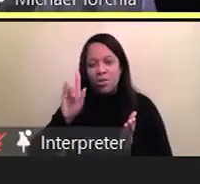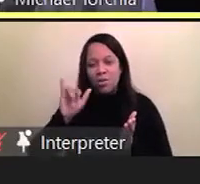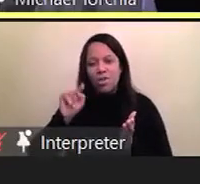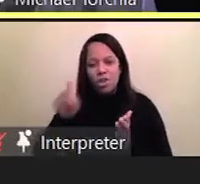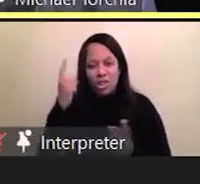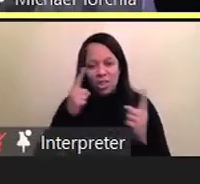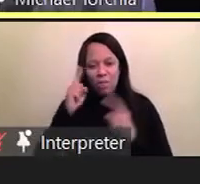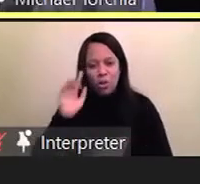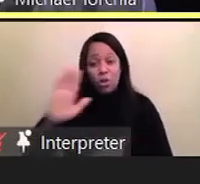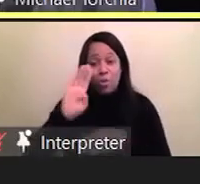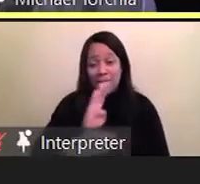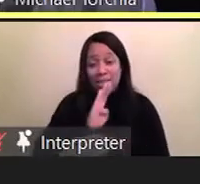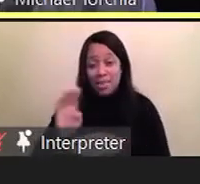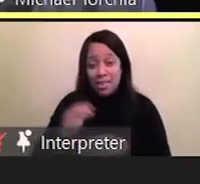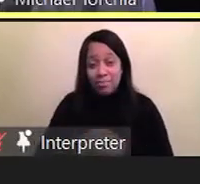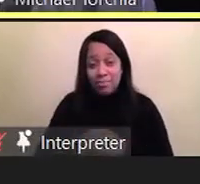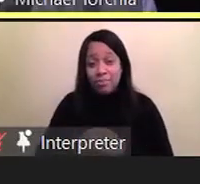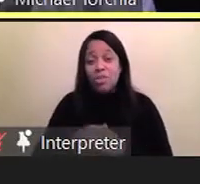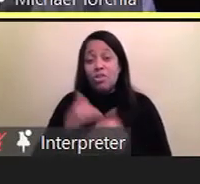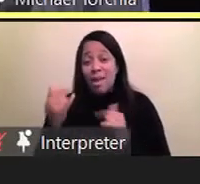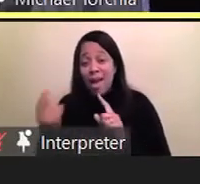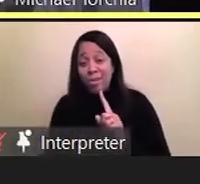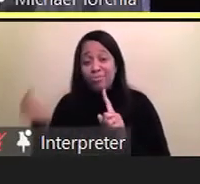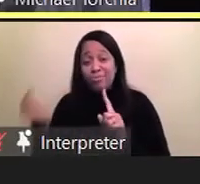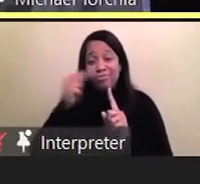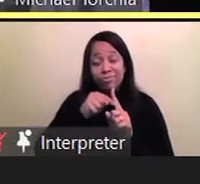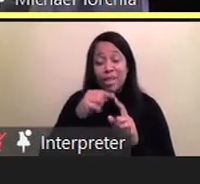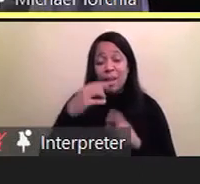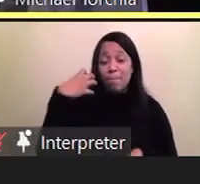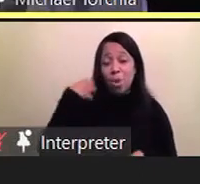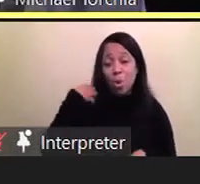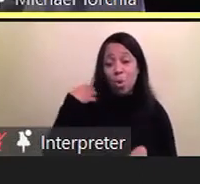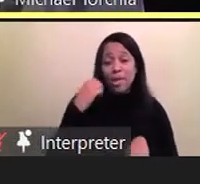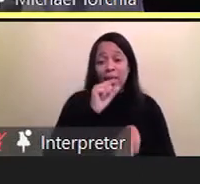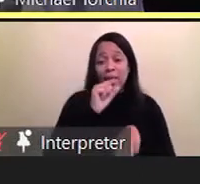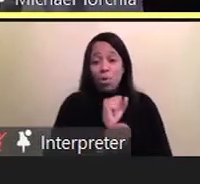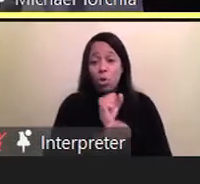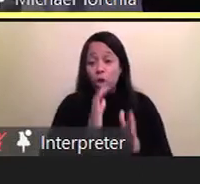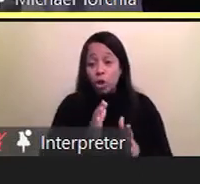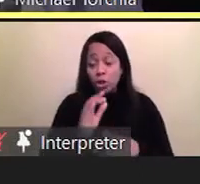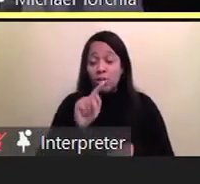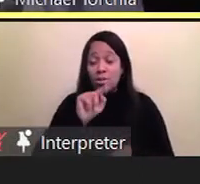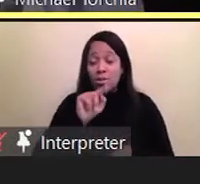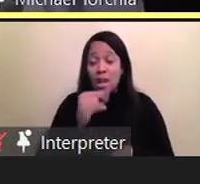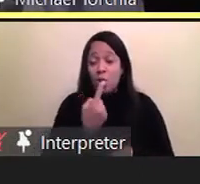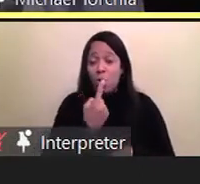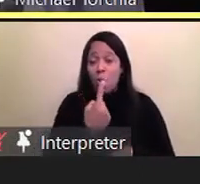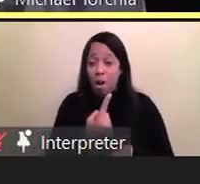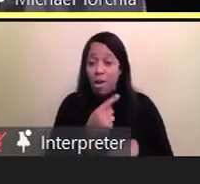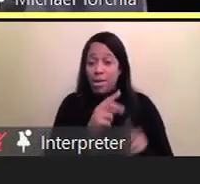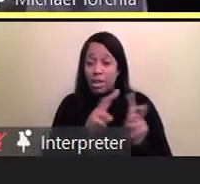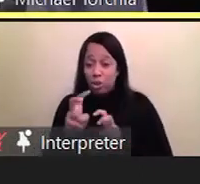Getting back to the employee, employer Title I issue, though, two case studies here. The first one is interesting.